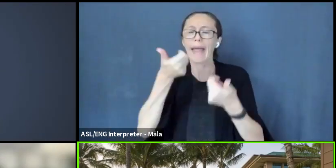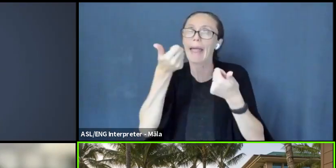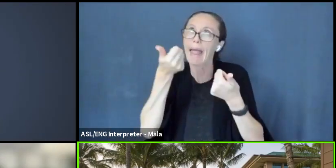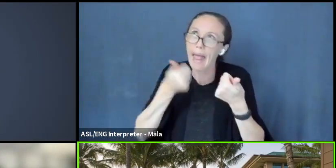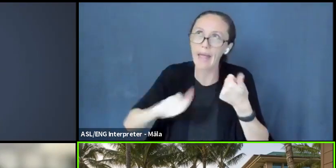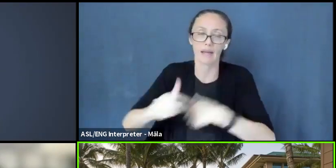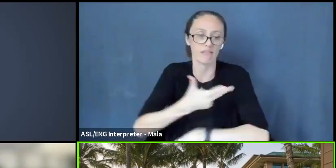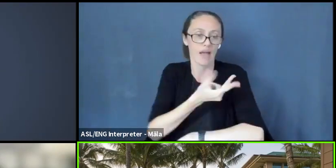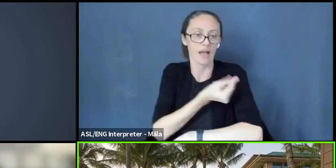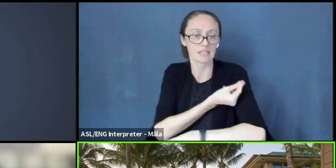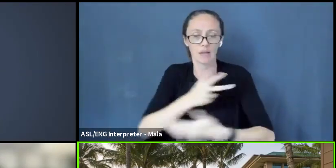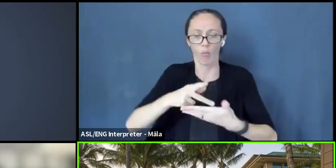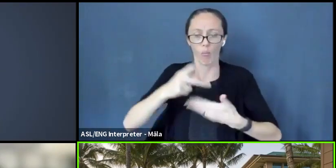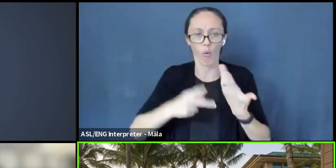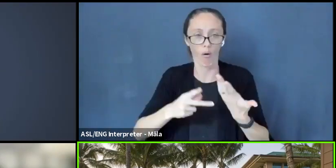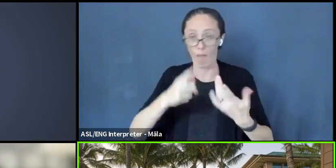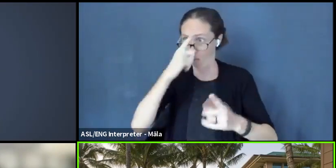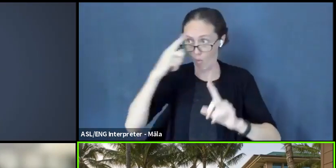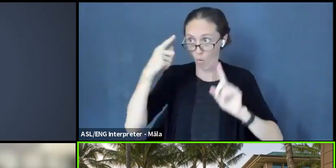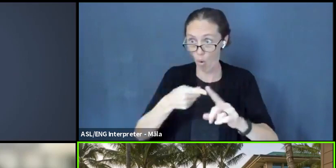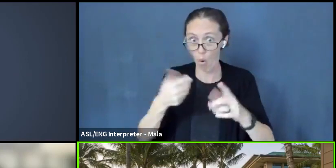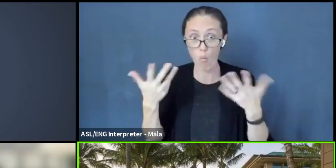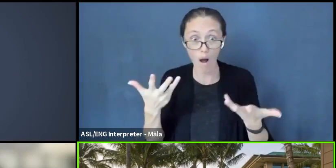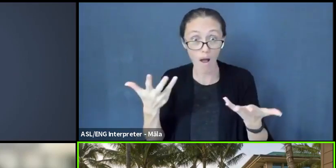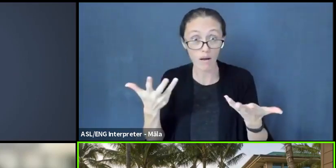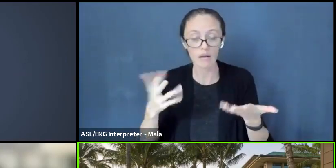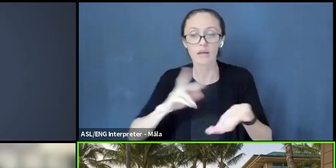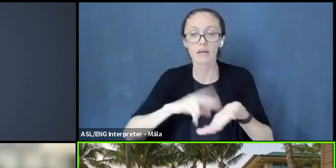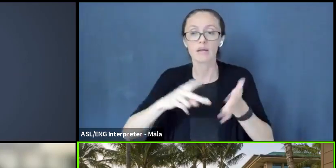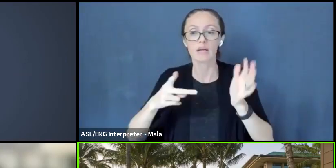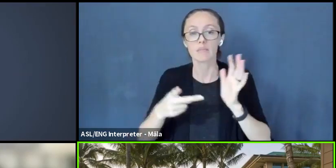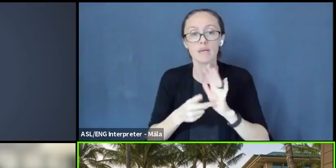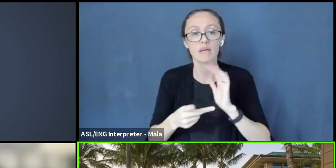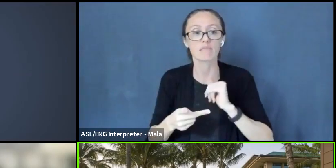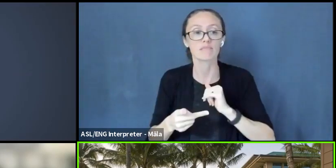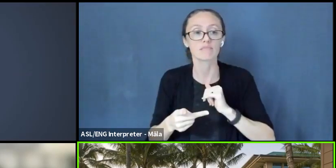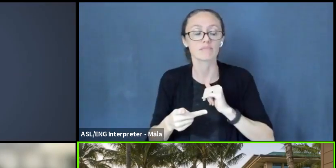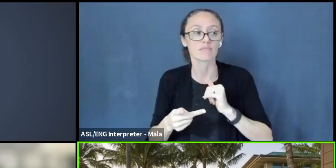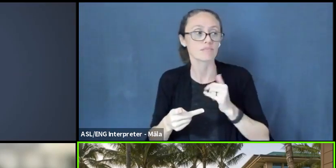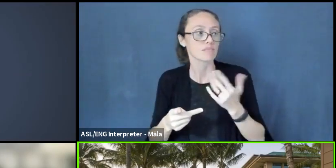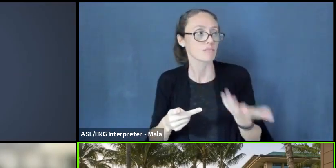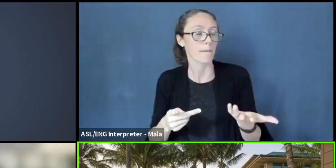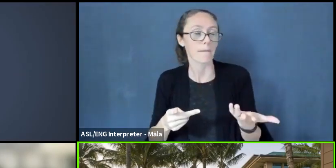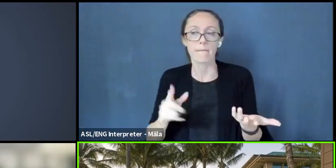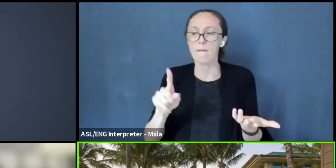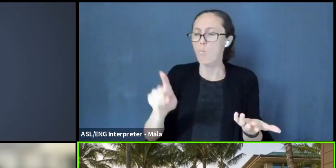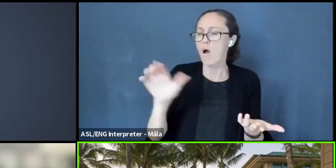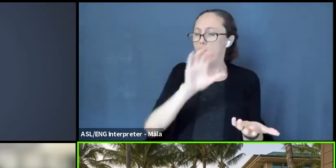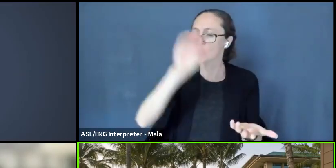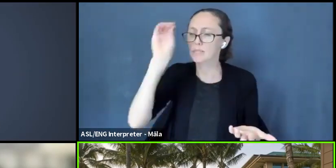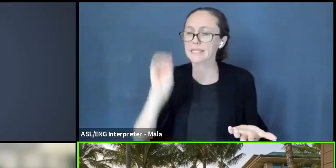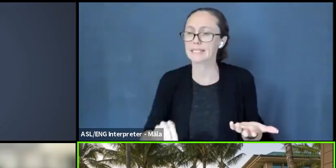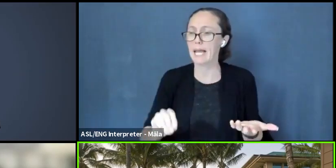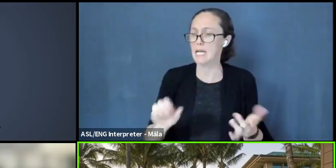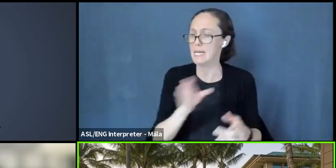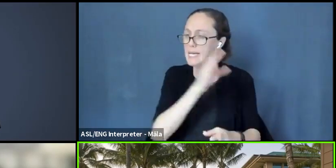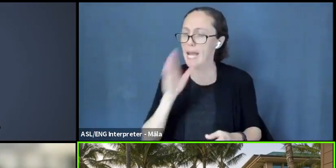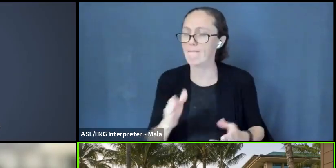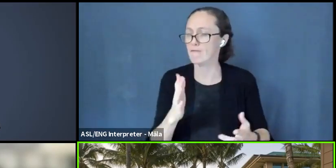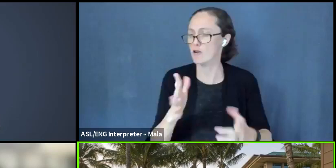The goal is not to completely you know, 100% protect against getting the whatever that